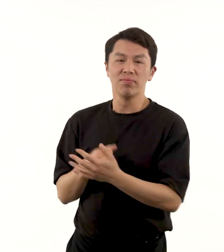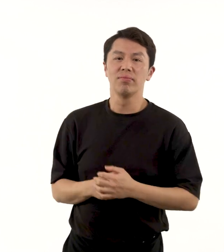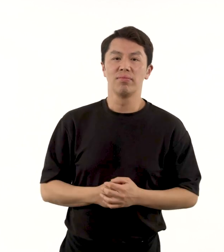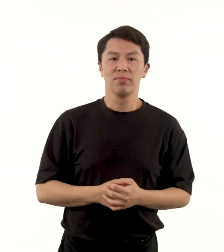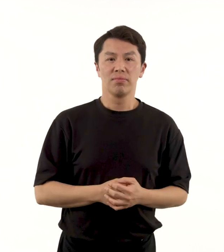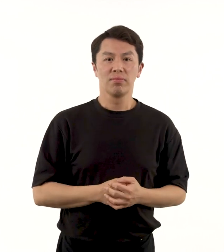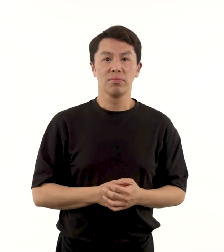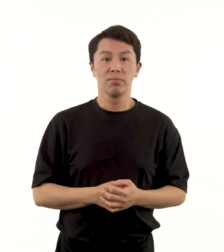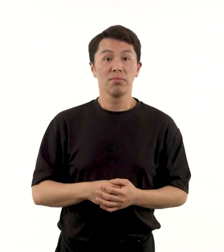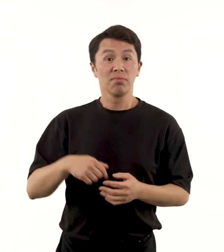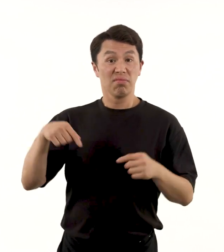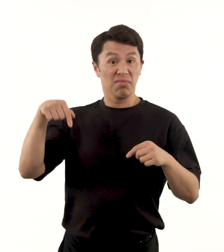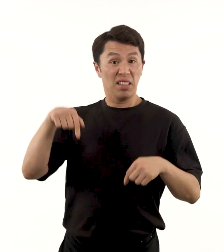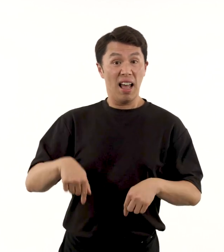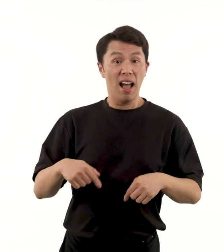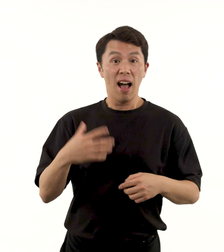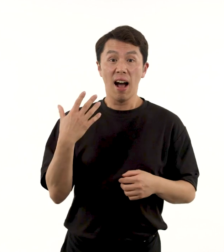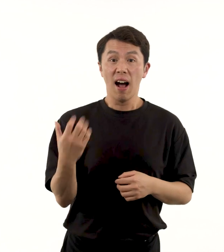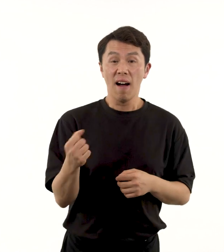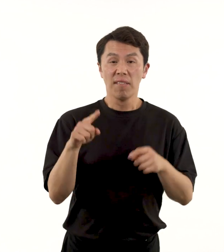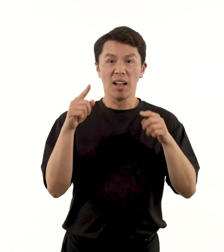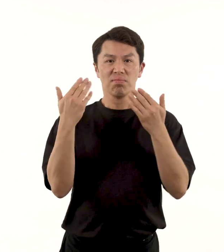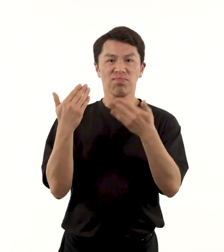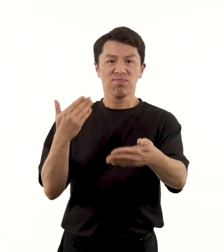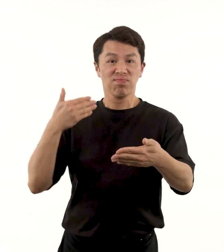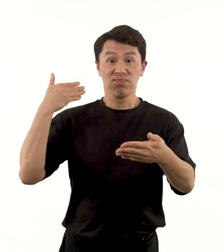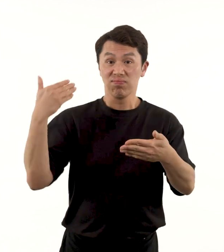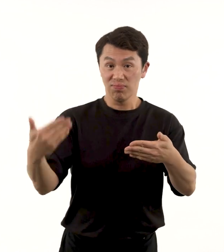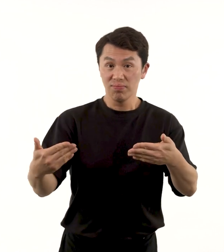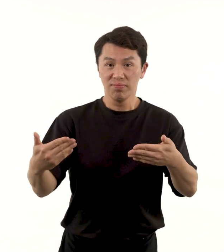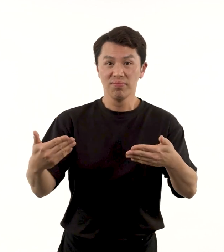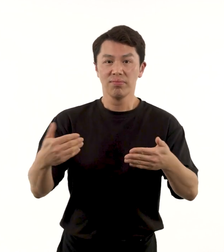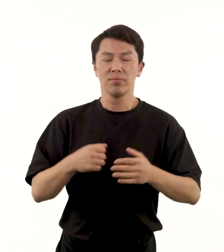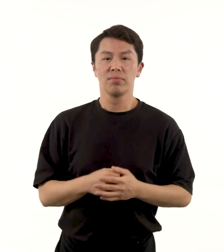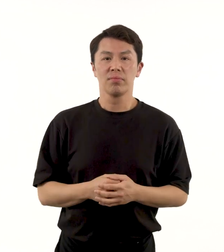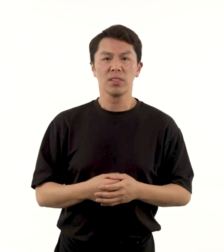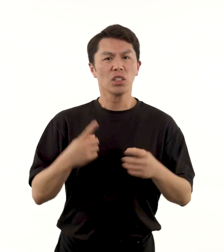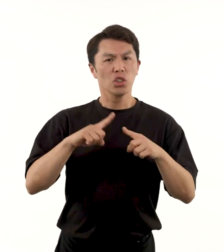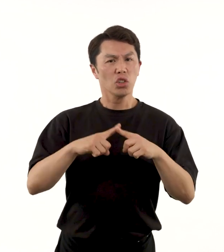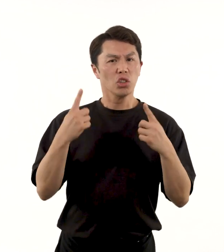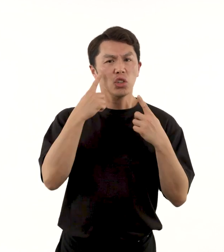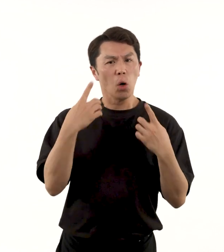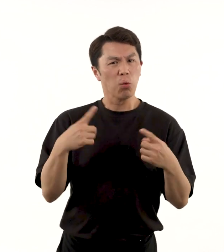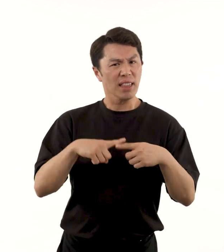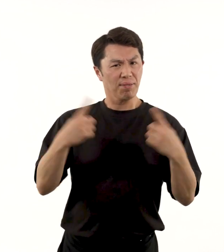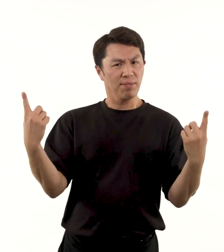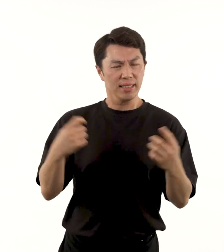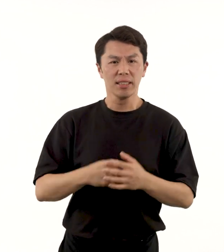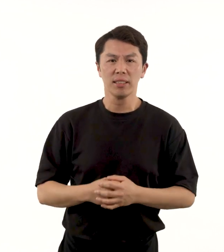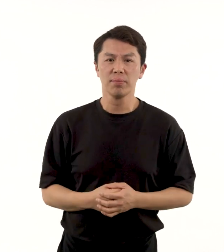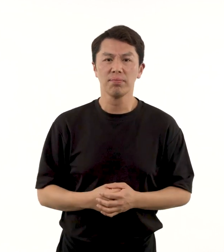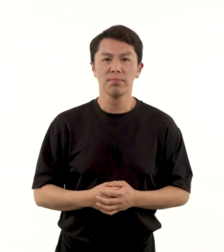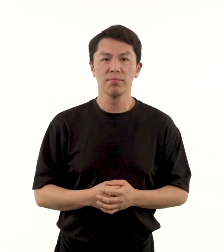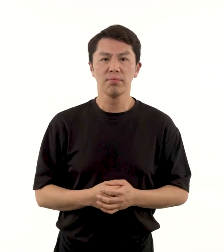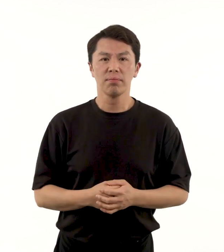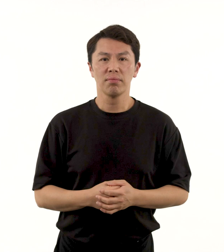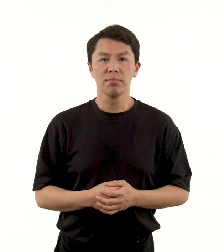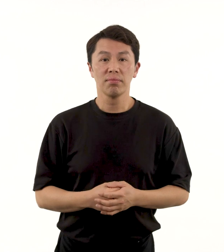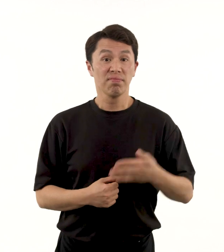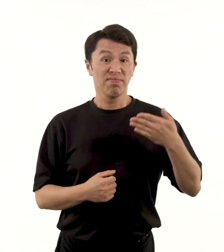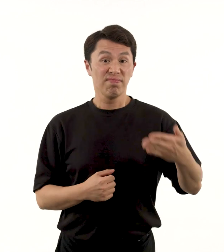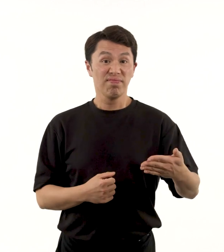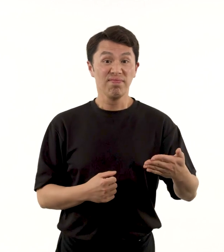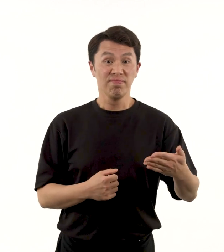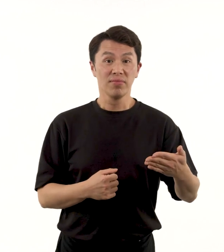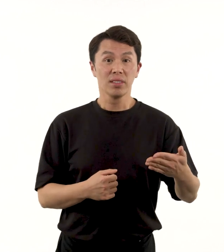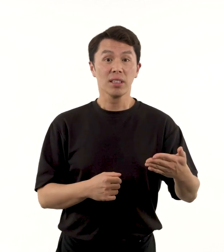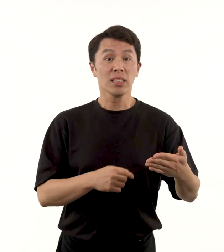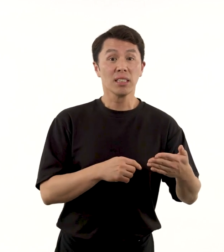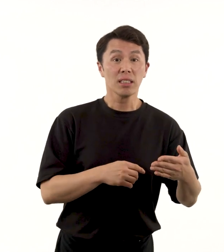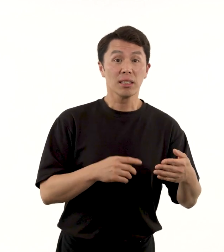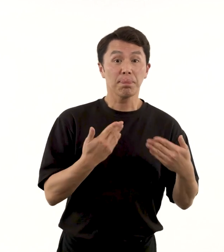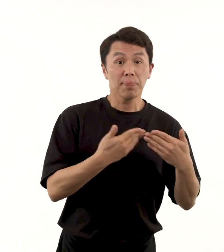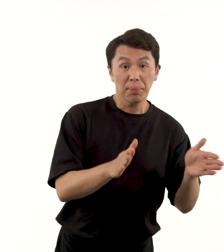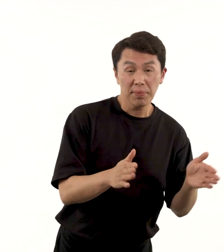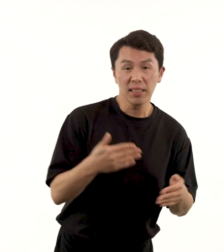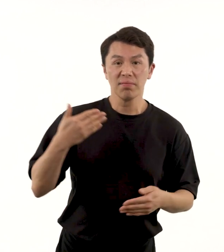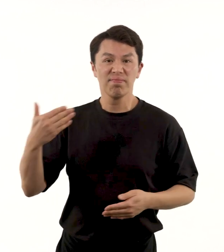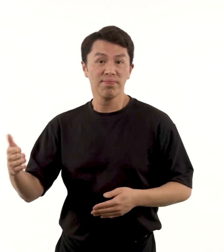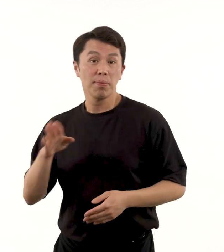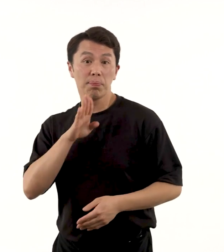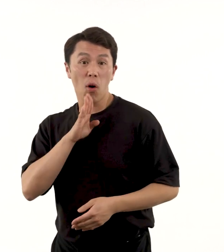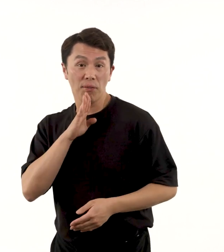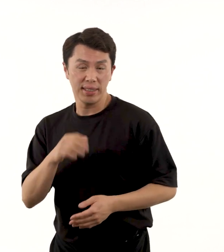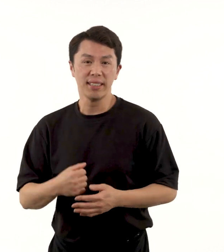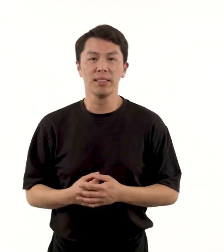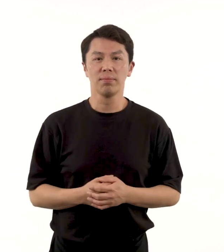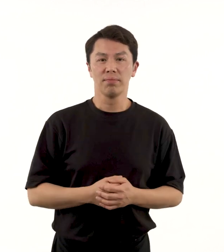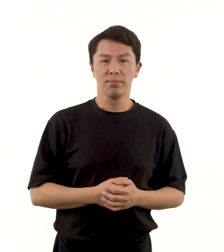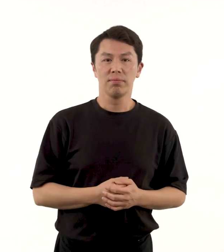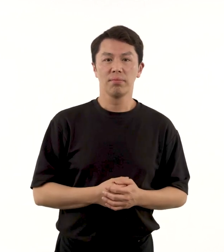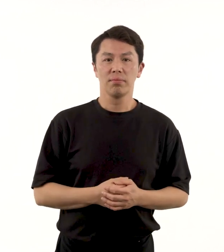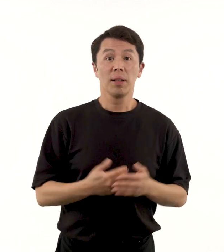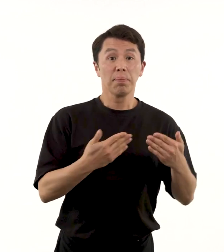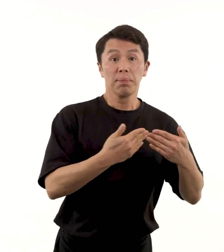This diptych explores the tension between our public and private selves;